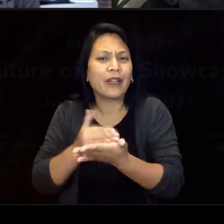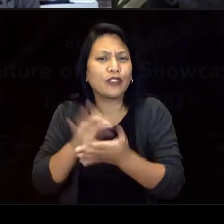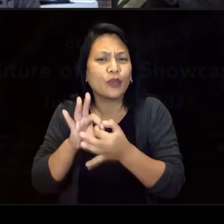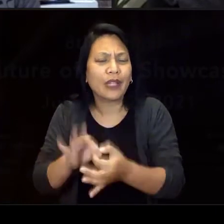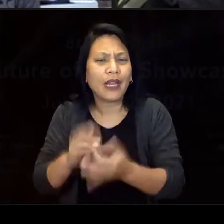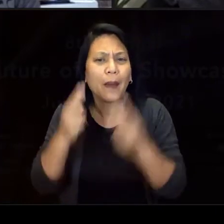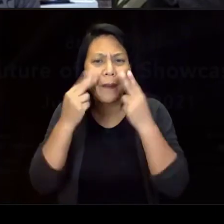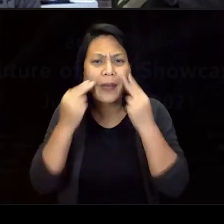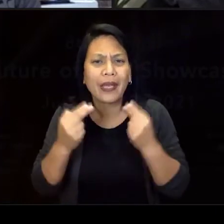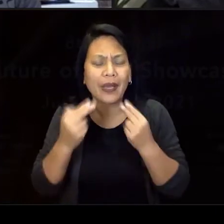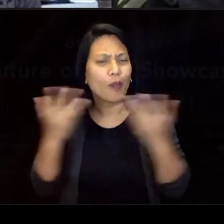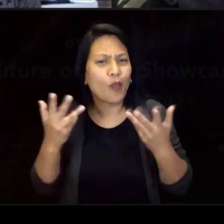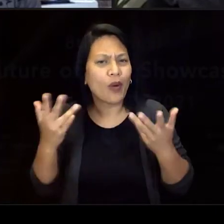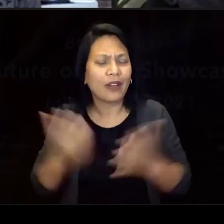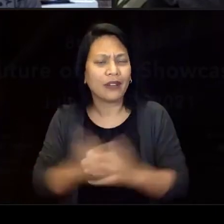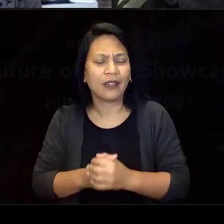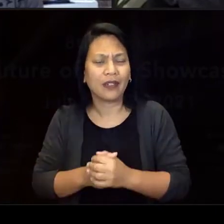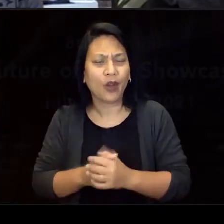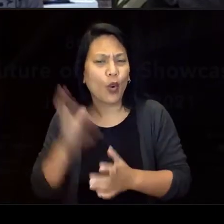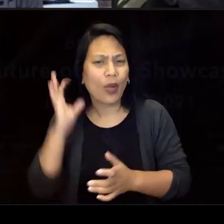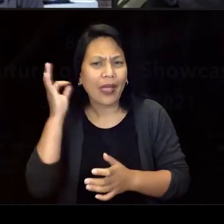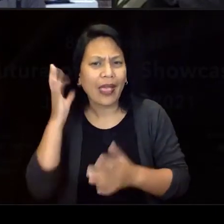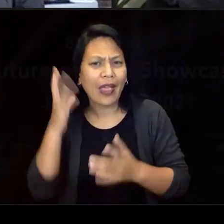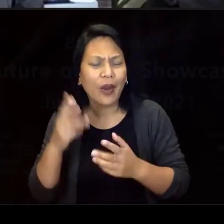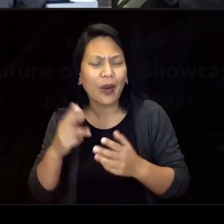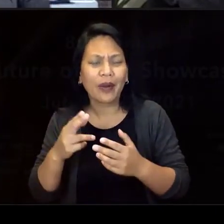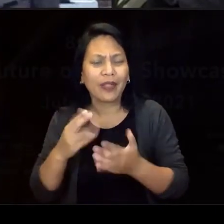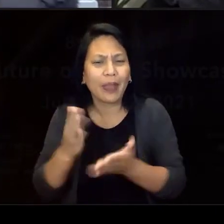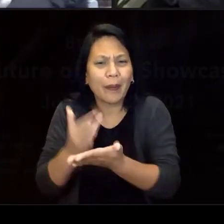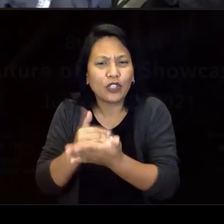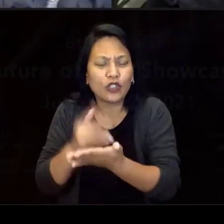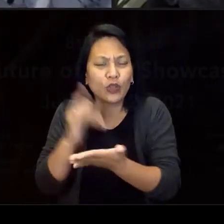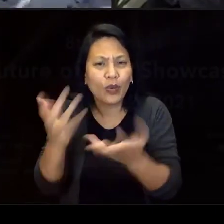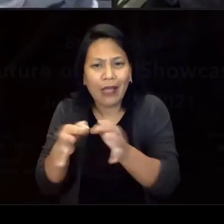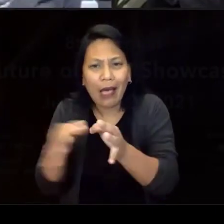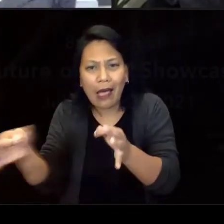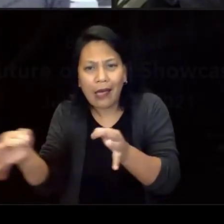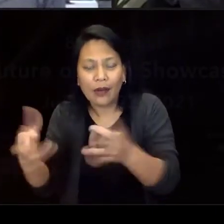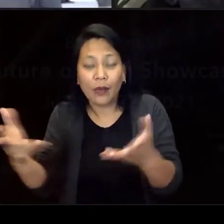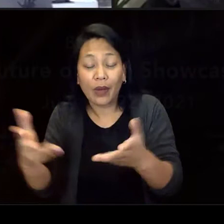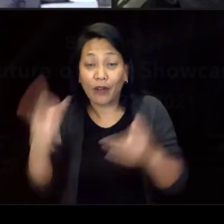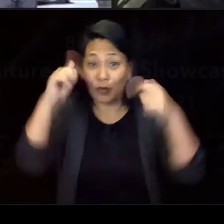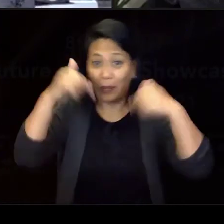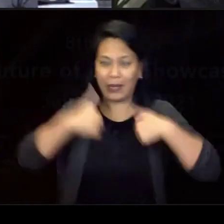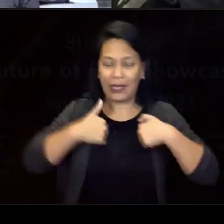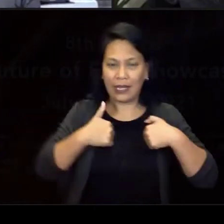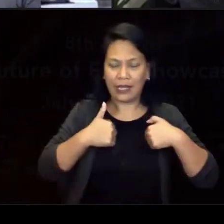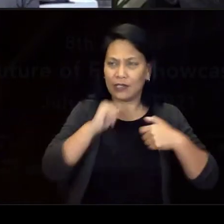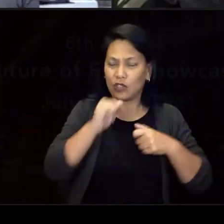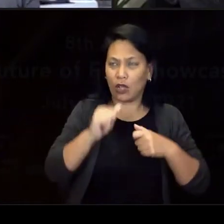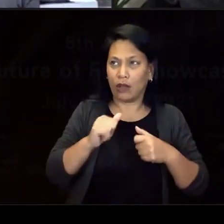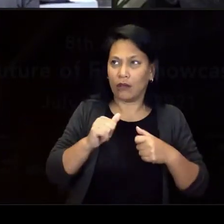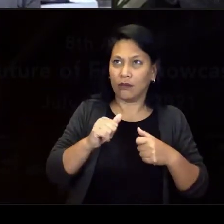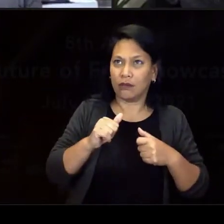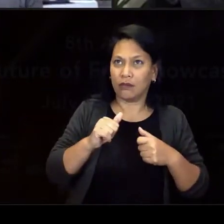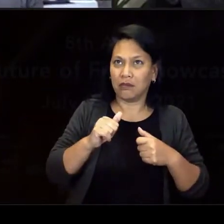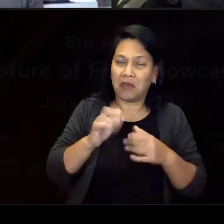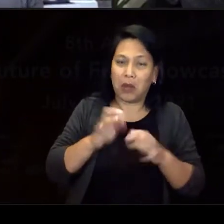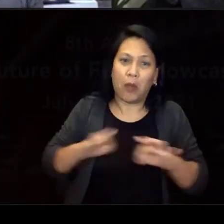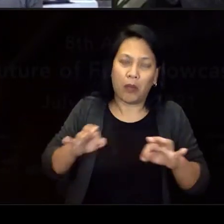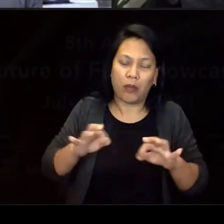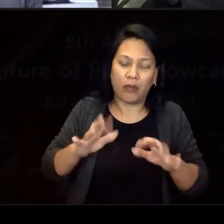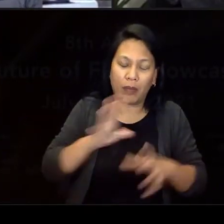But, you know, it's not in my realm and my, and my avenue as intimacy coordinator, but it just is such an important conversation